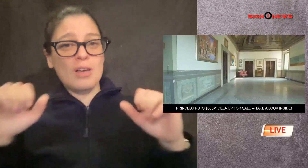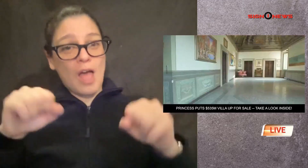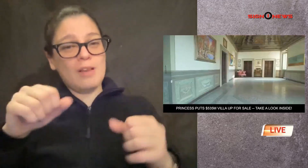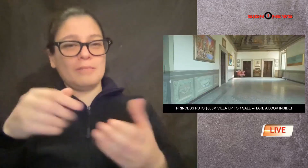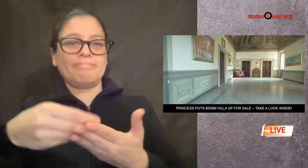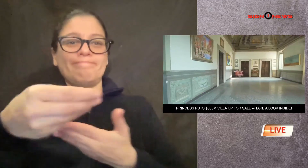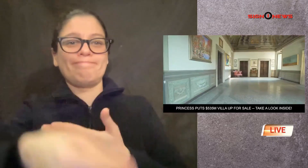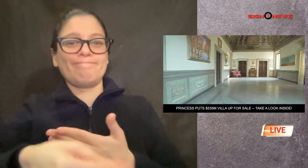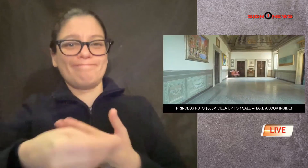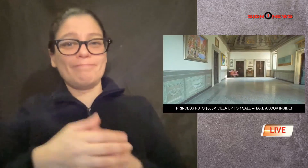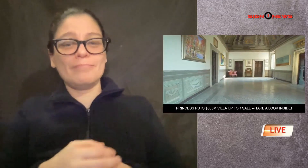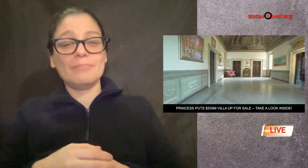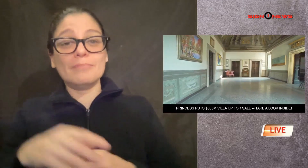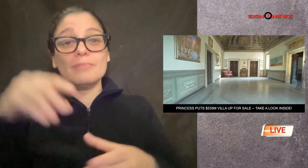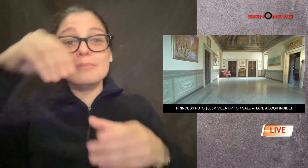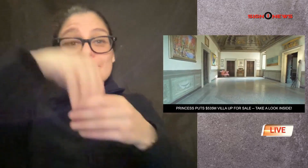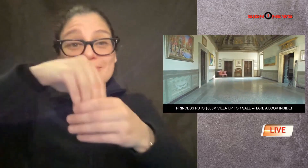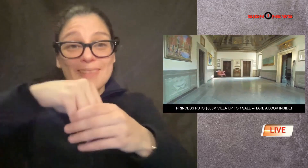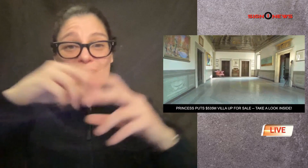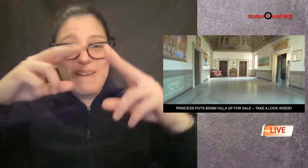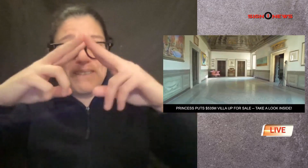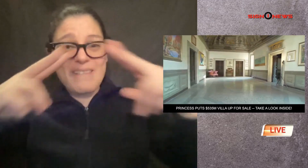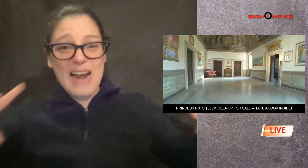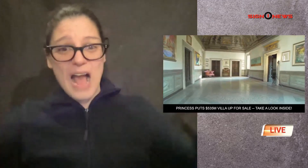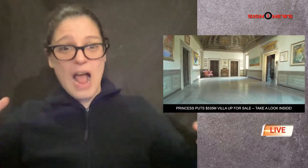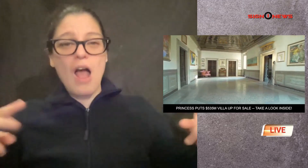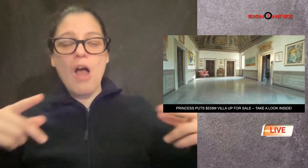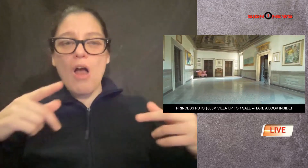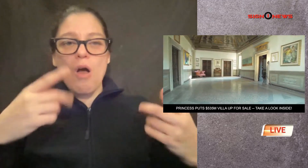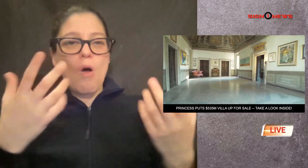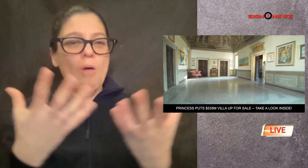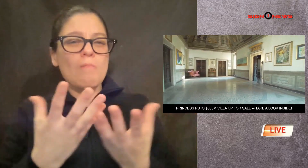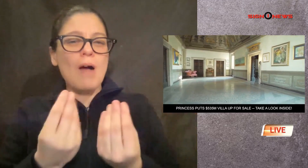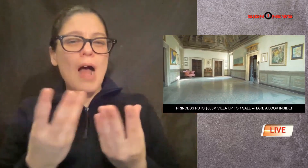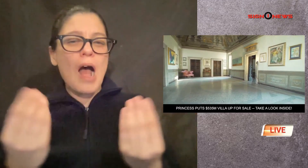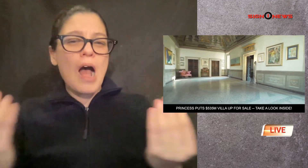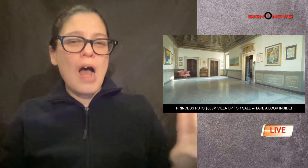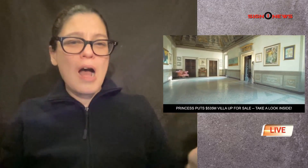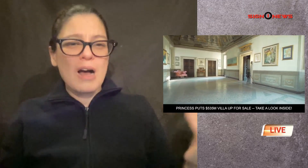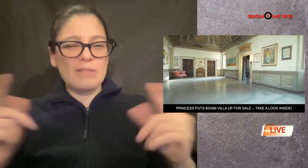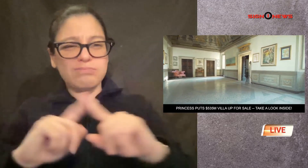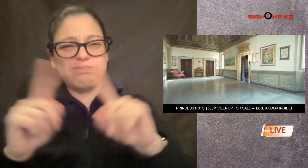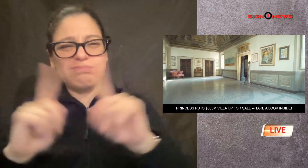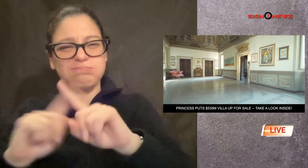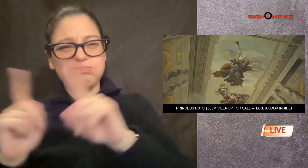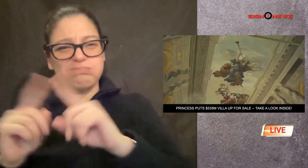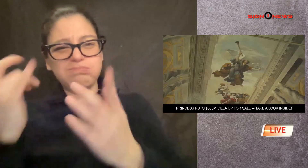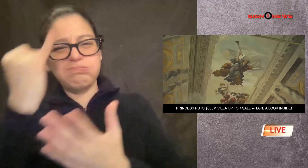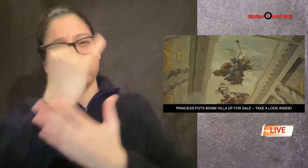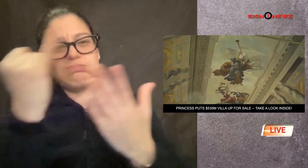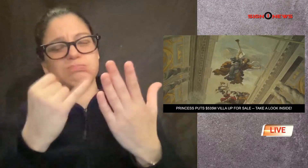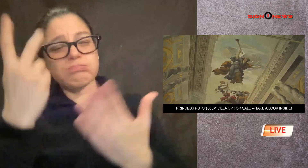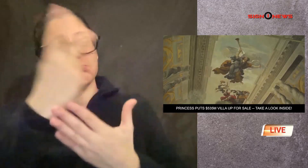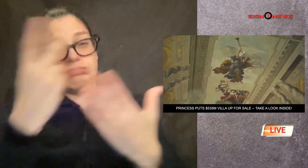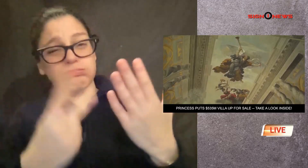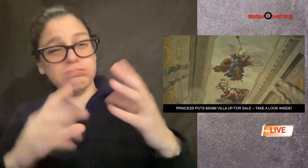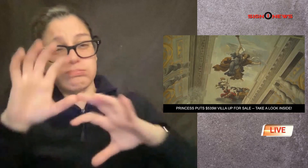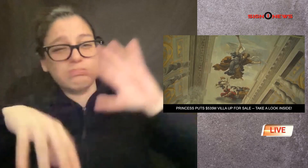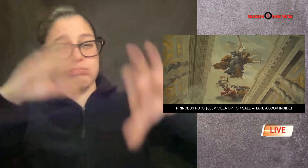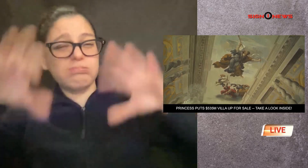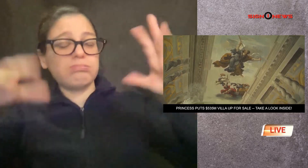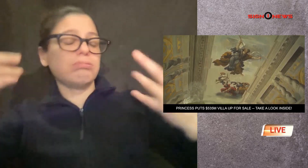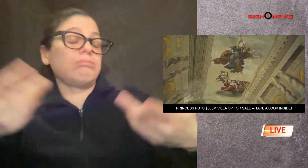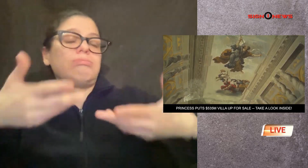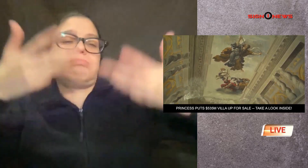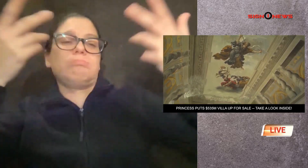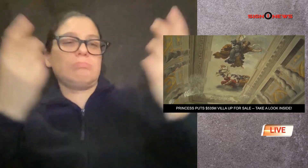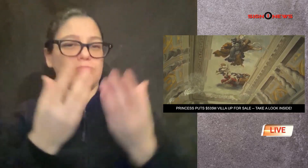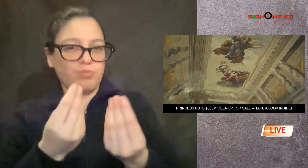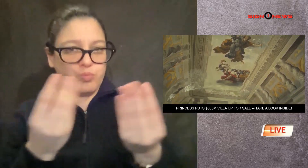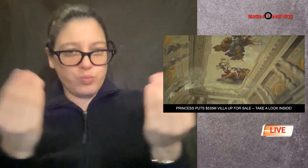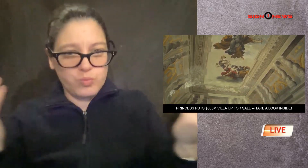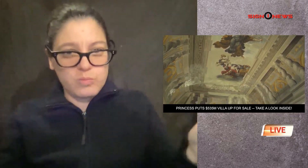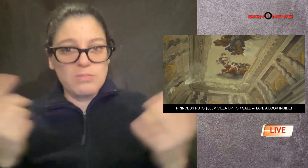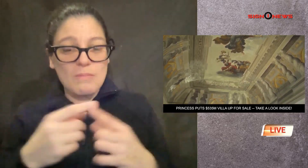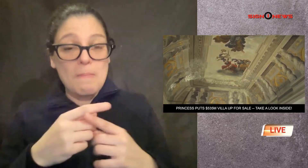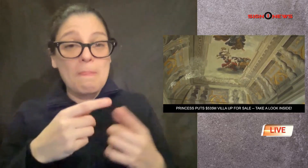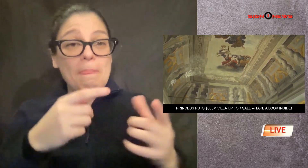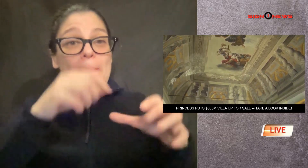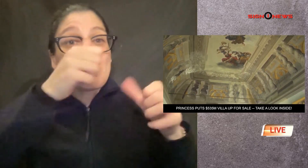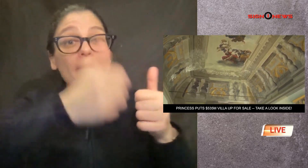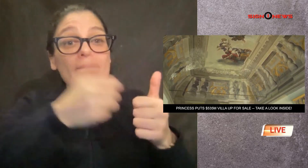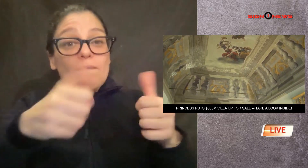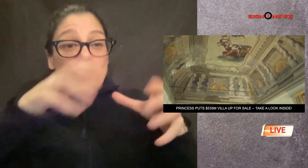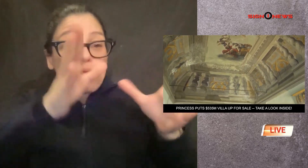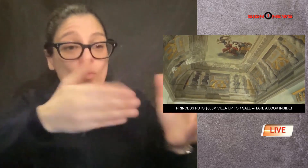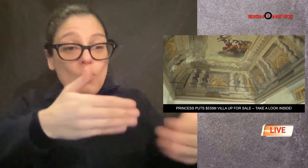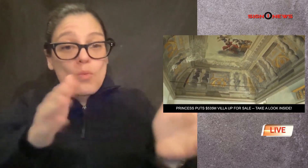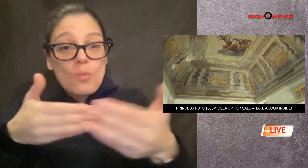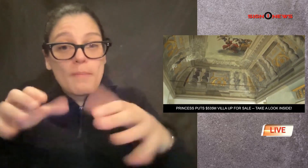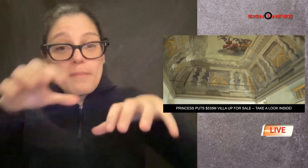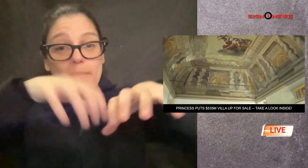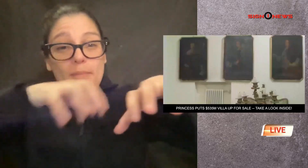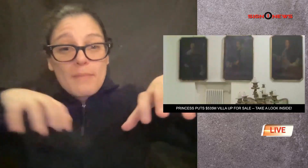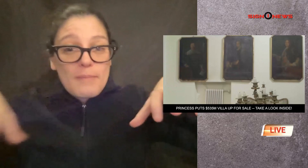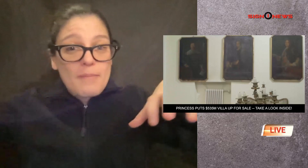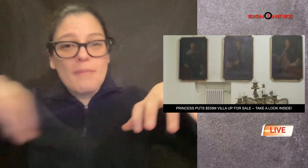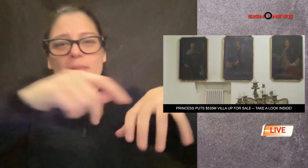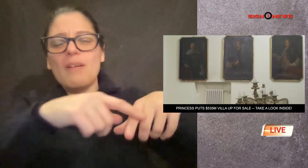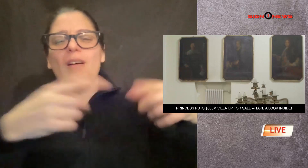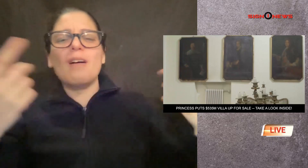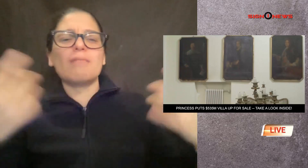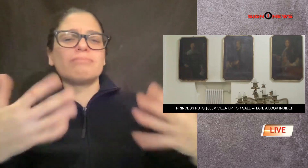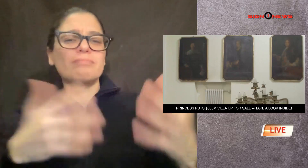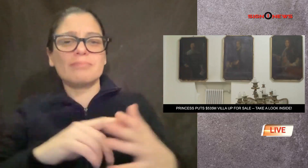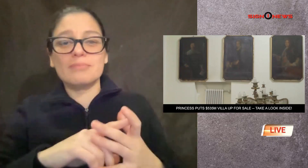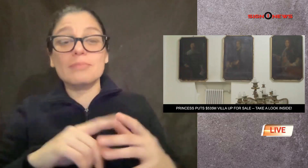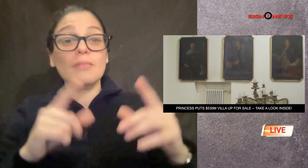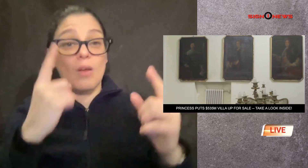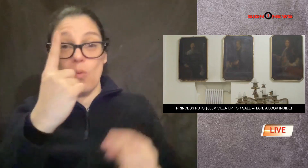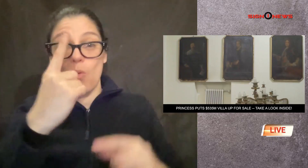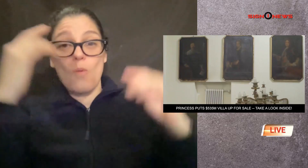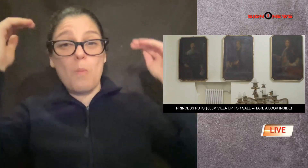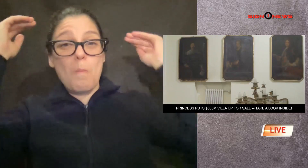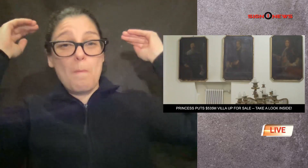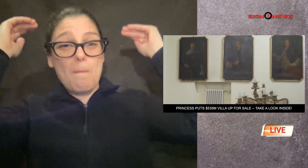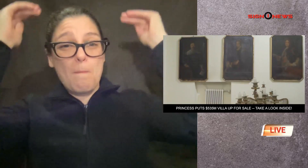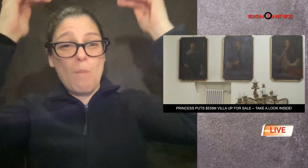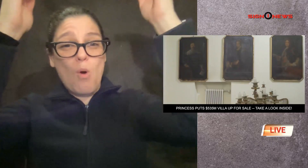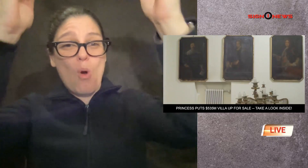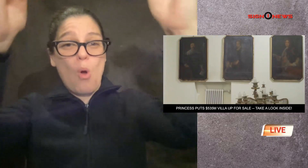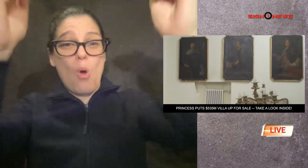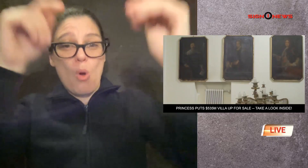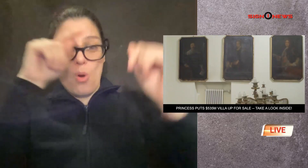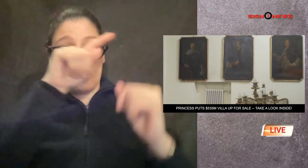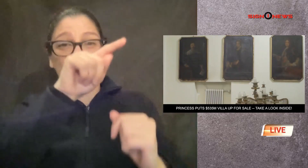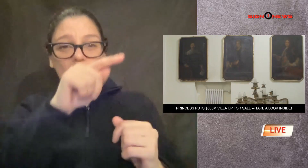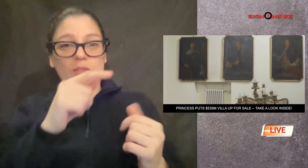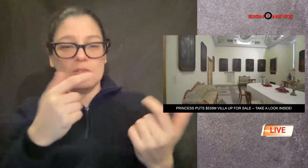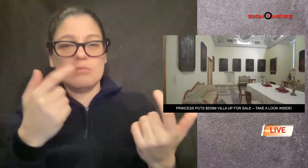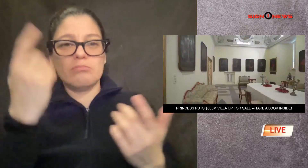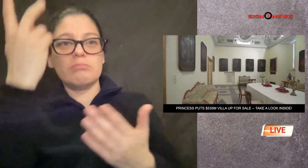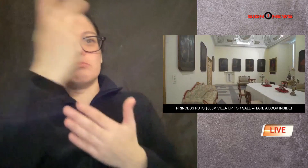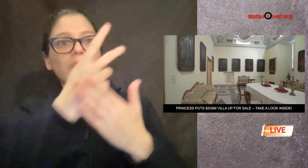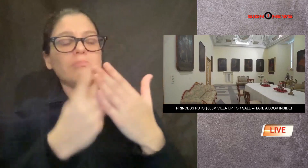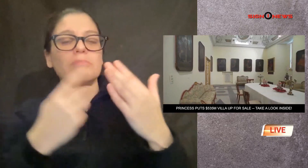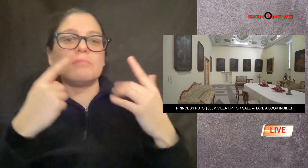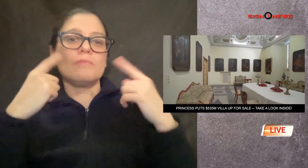to buy it the villa's interior is jampacked with priceless artwork in almost every room